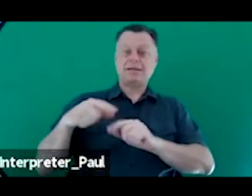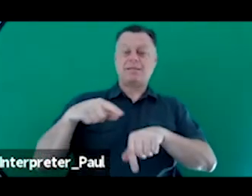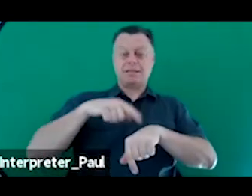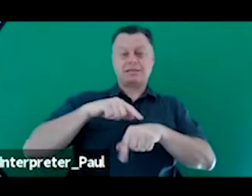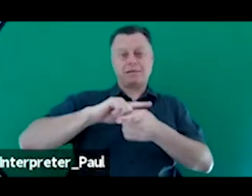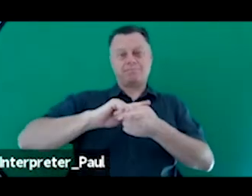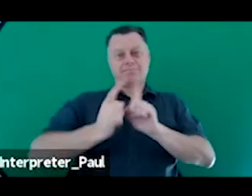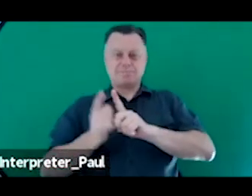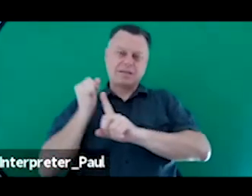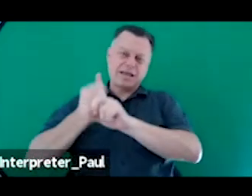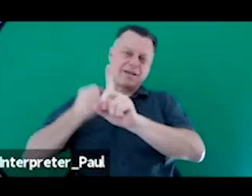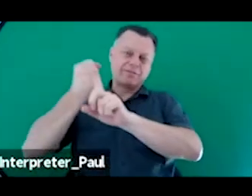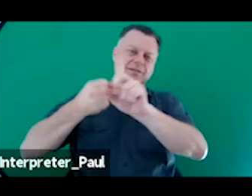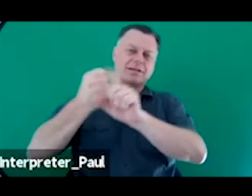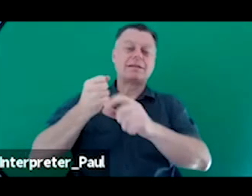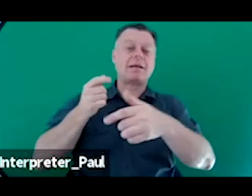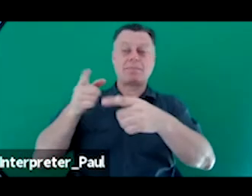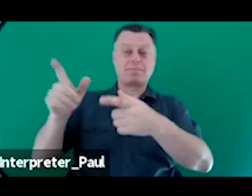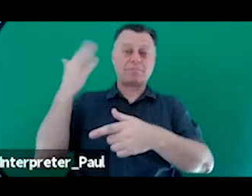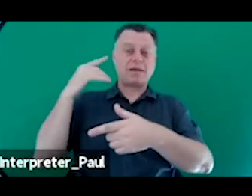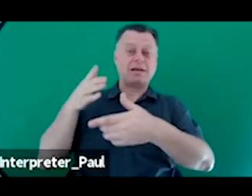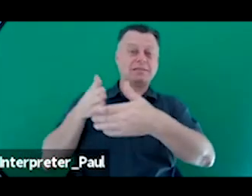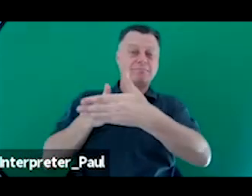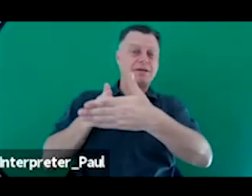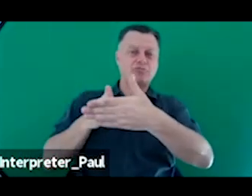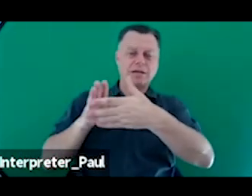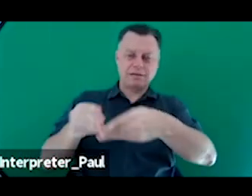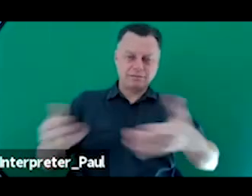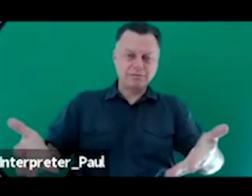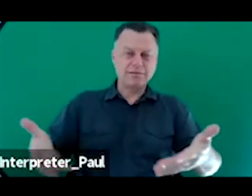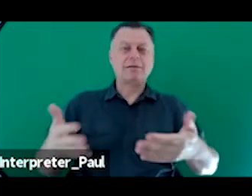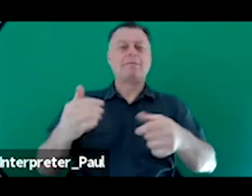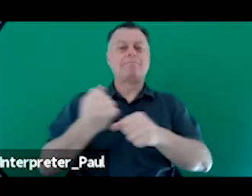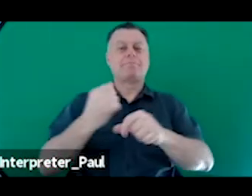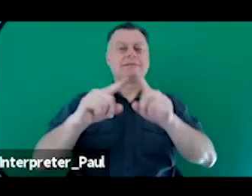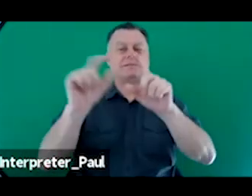how to lower those barriers at the level of the systems that we work within.